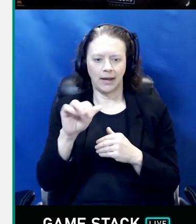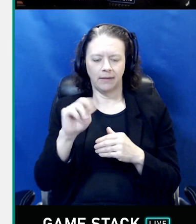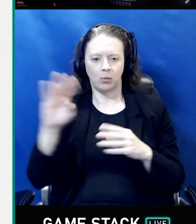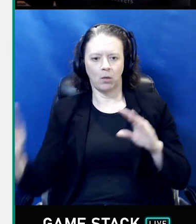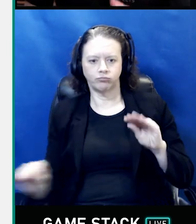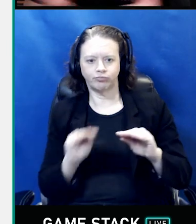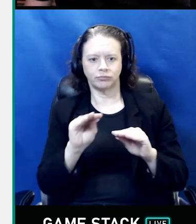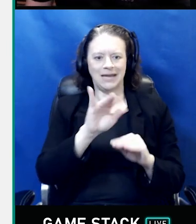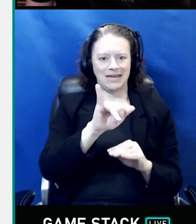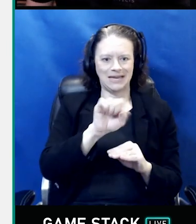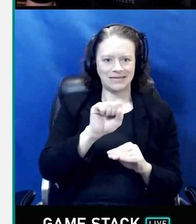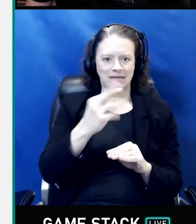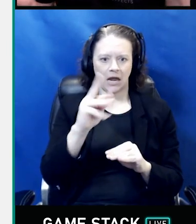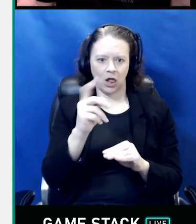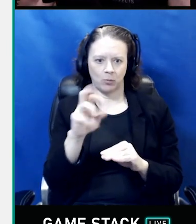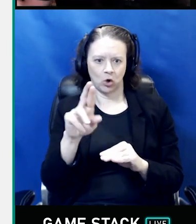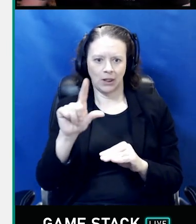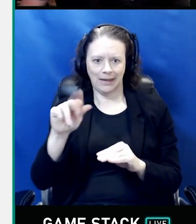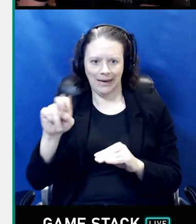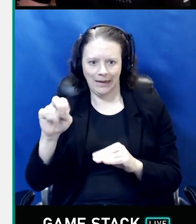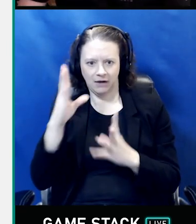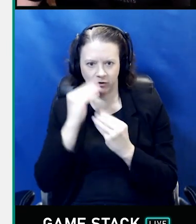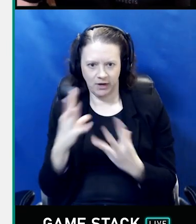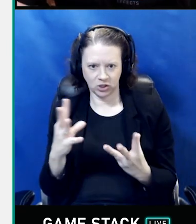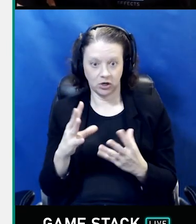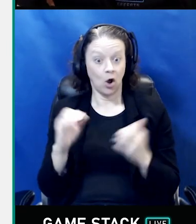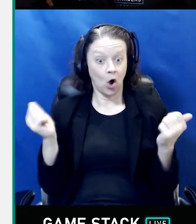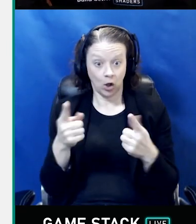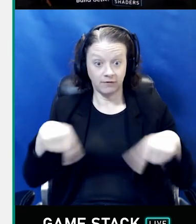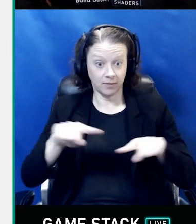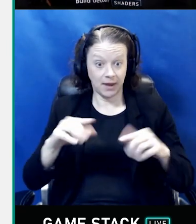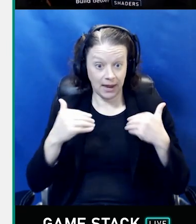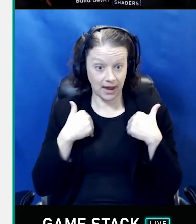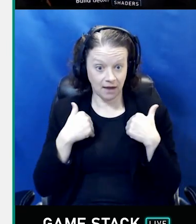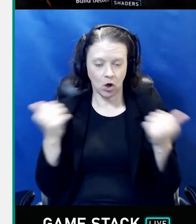all of them have because all of them need it in order to determine what gets to write to something